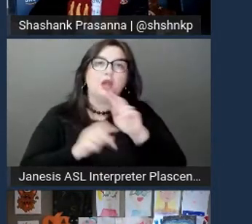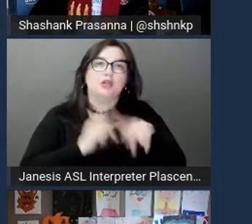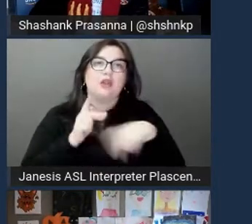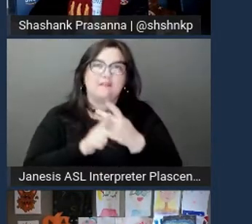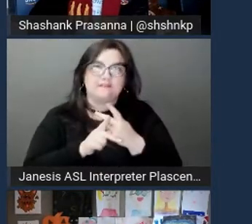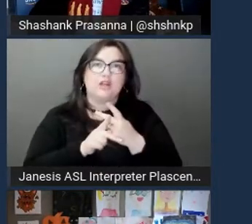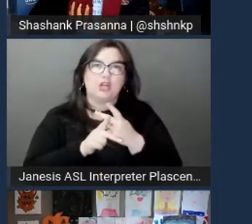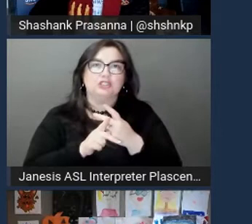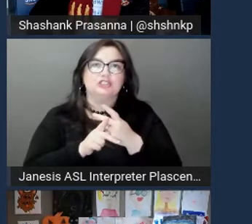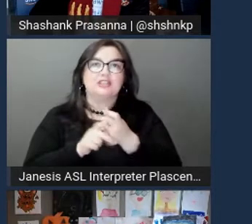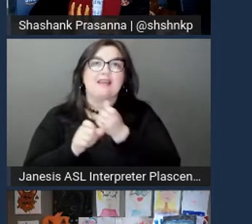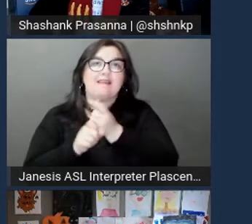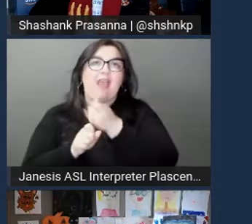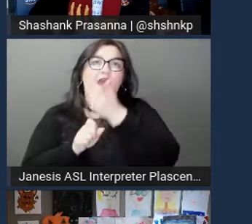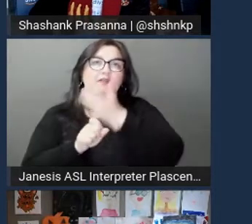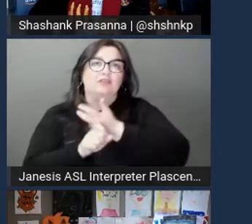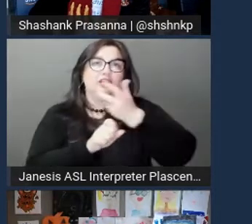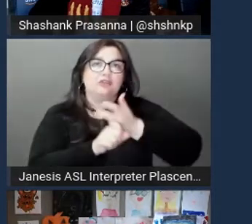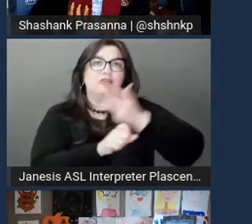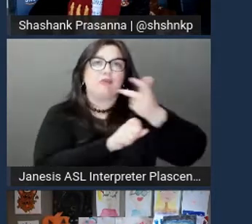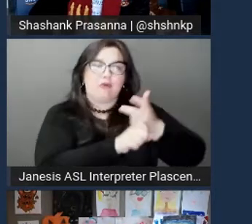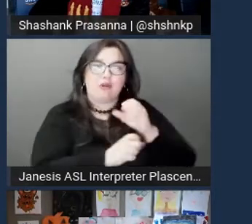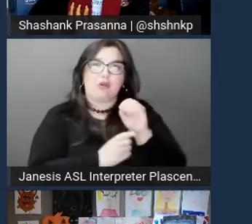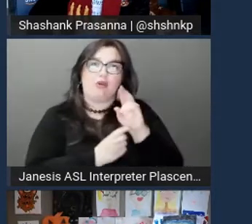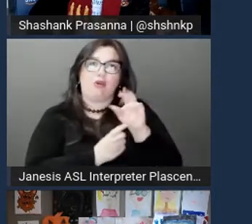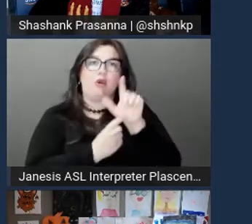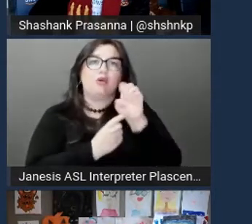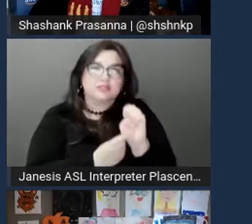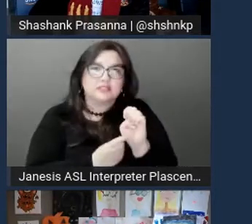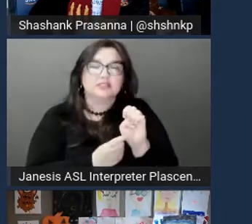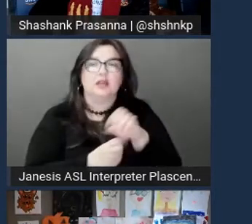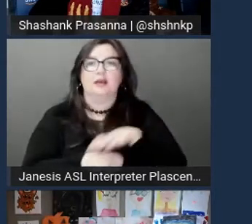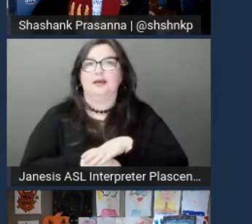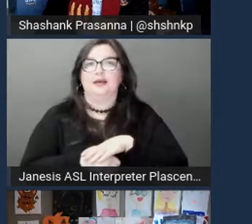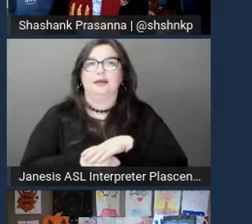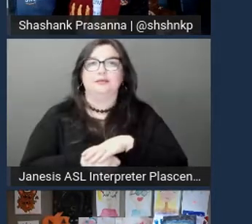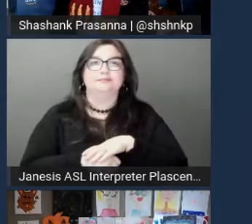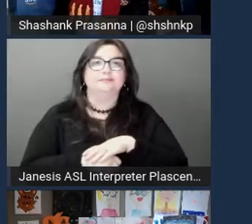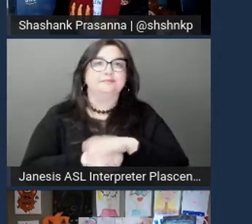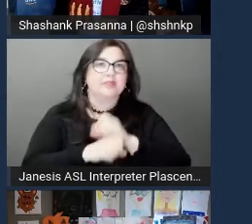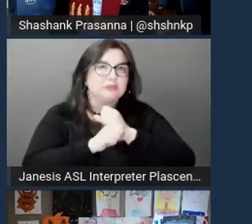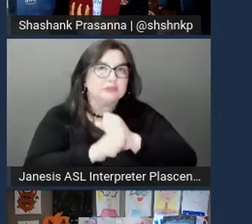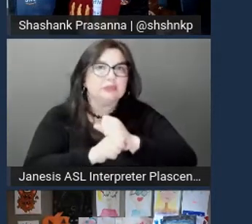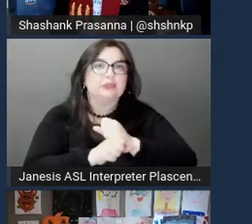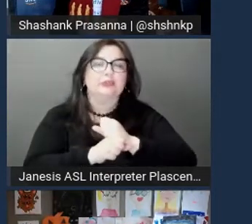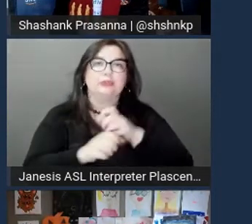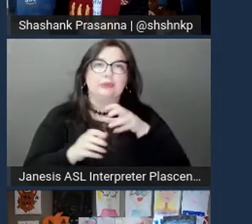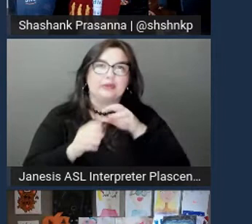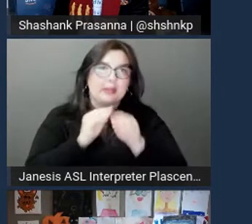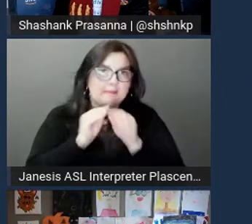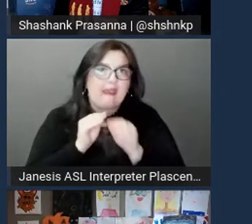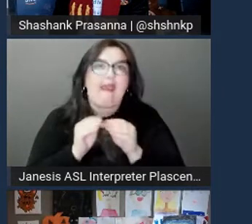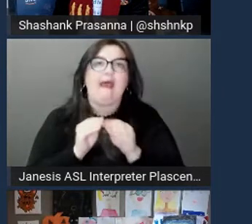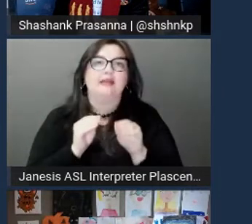with the Oracle quarterly security patch releases with it. So every time Oracle releases PCR,